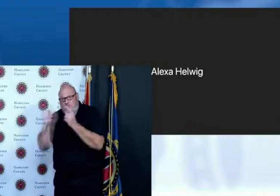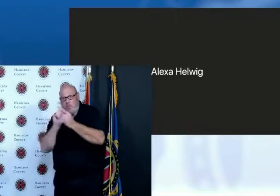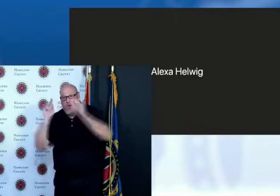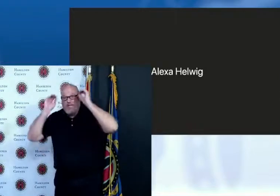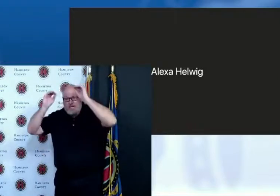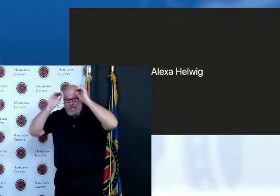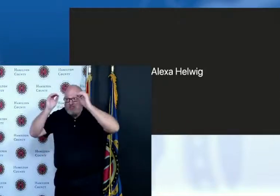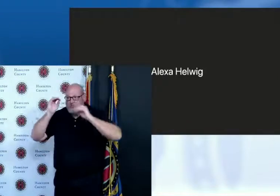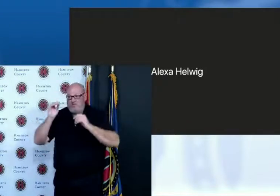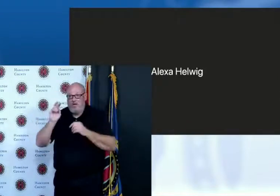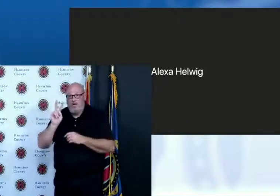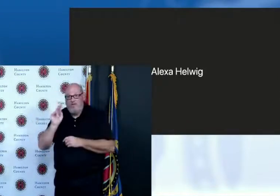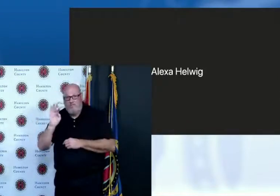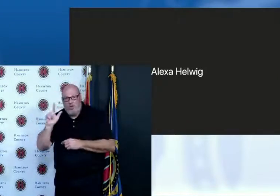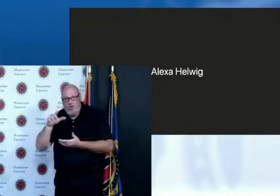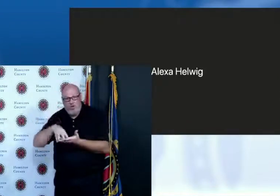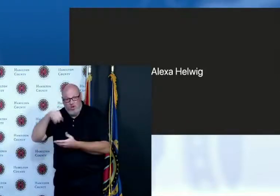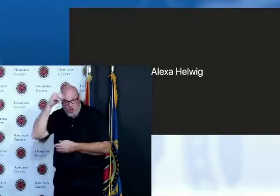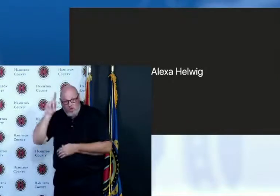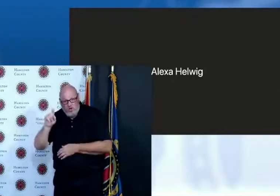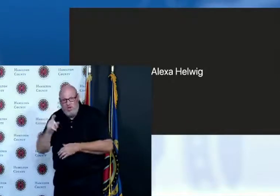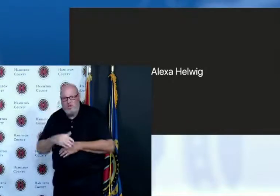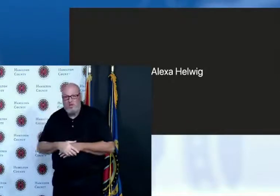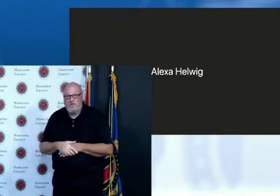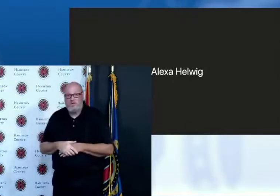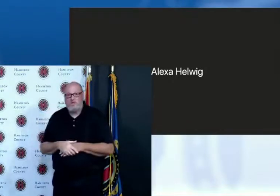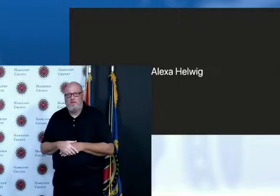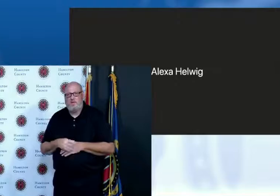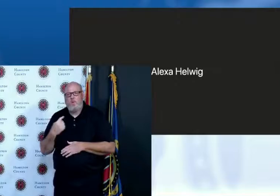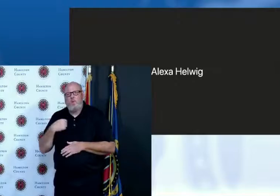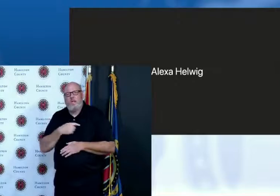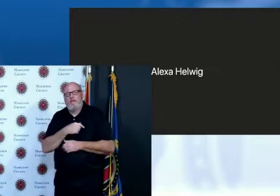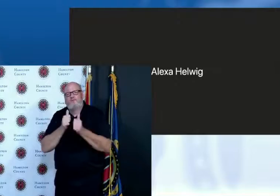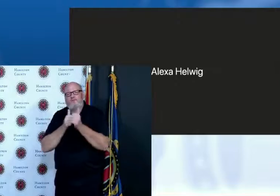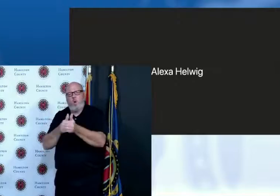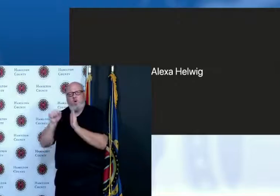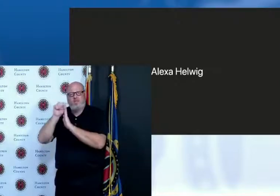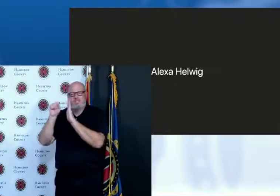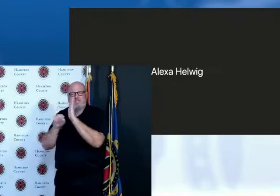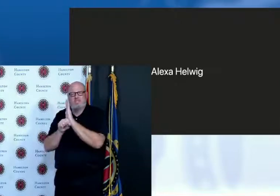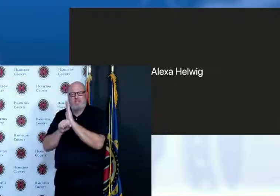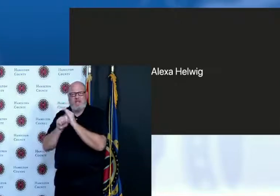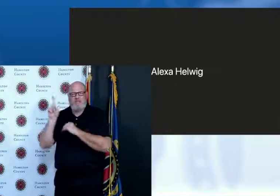followed the state of Ohio's guidance which from Governor DeWine from day one he has made this all